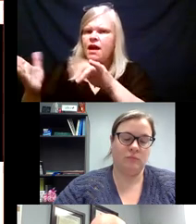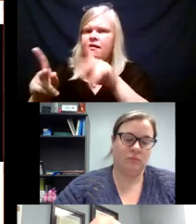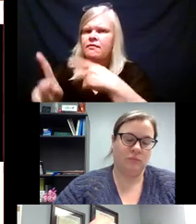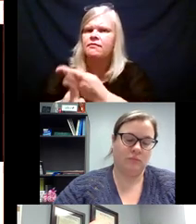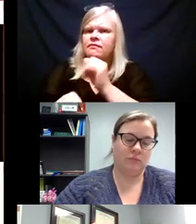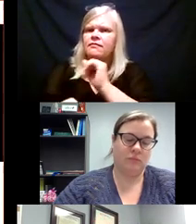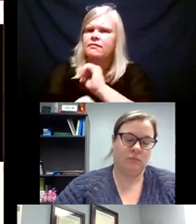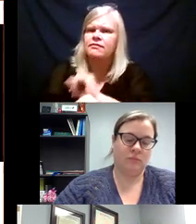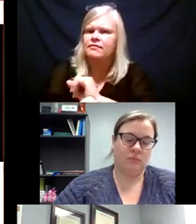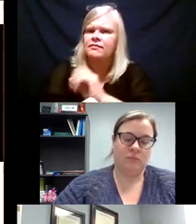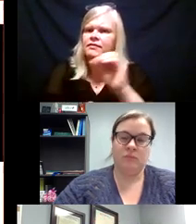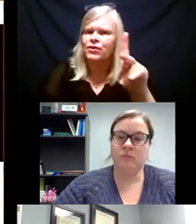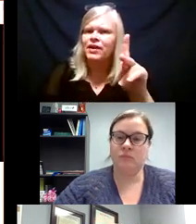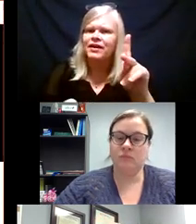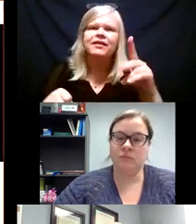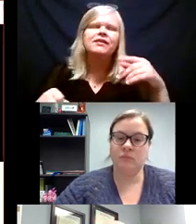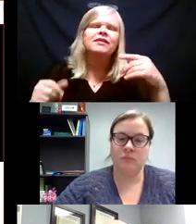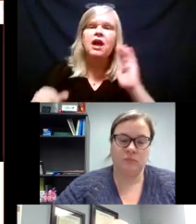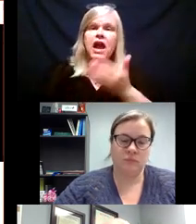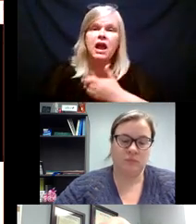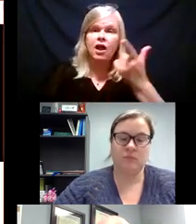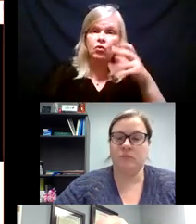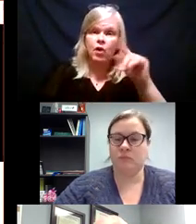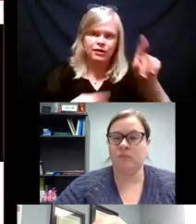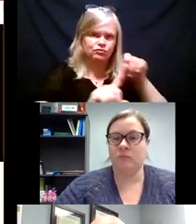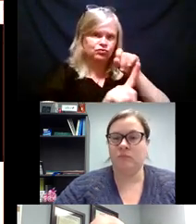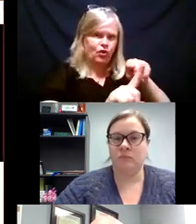SO OUR GRANT IS SPECIFICALLY TARGETED IN THIS WAY TO PROVIDE